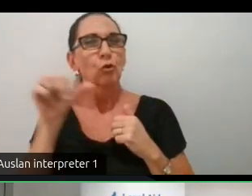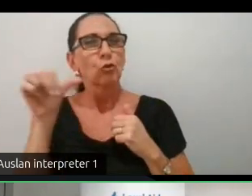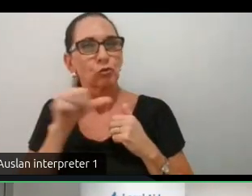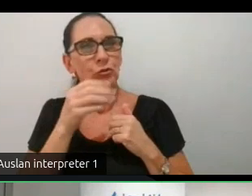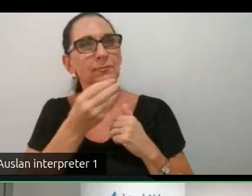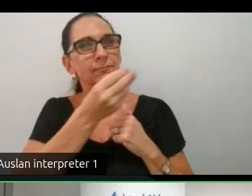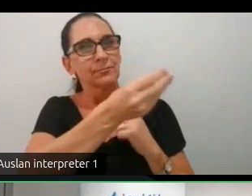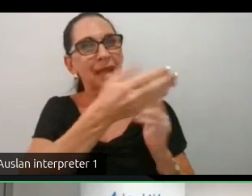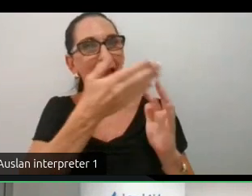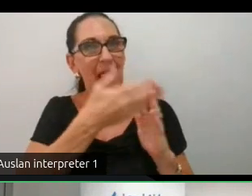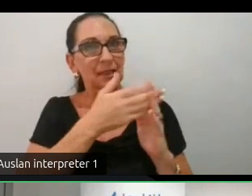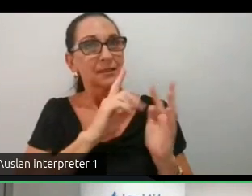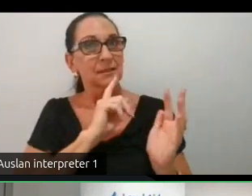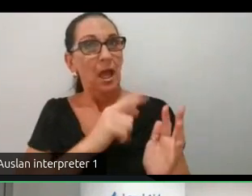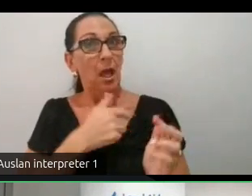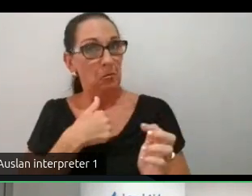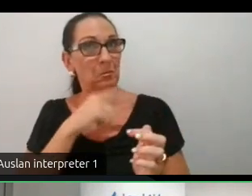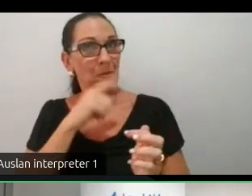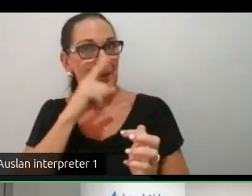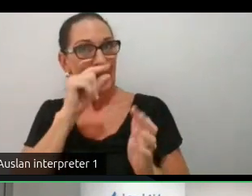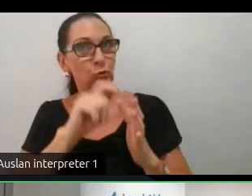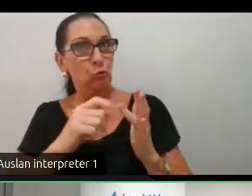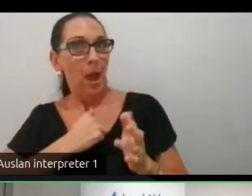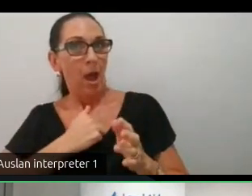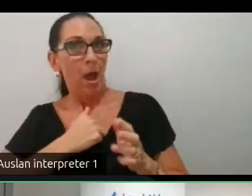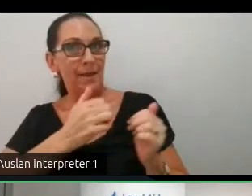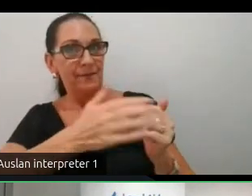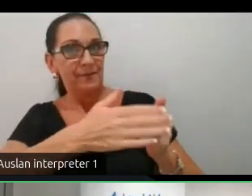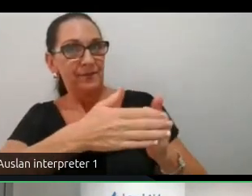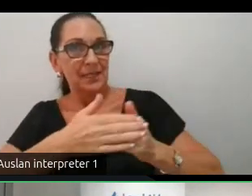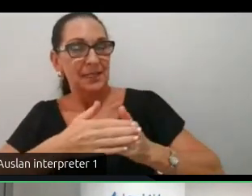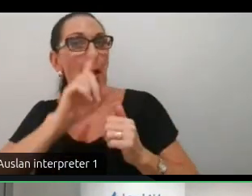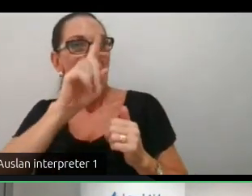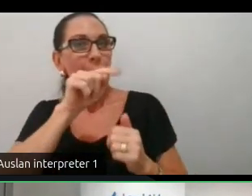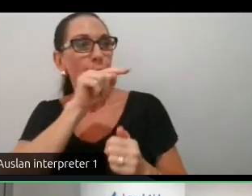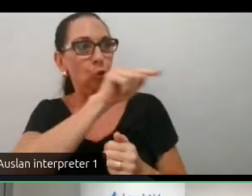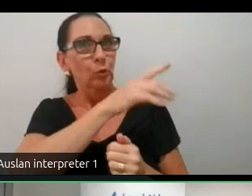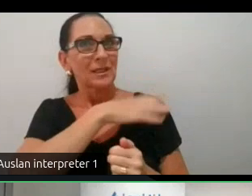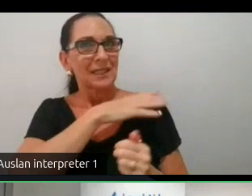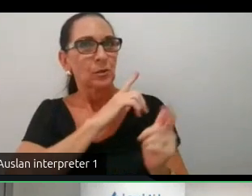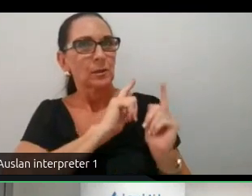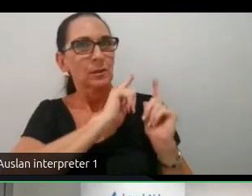actually give them a letter saying for us to do our bit of the work, what you need to do is go and